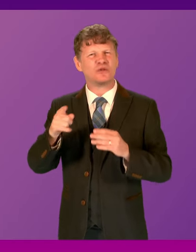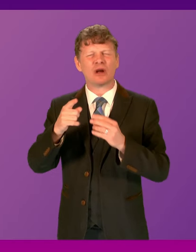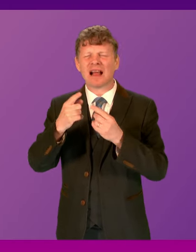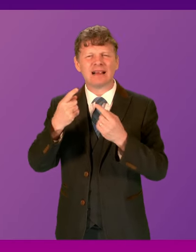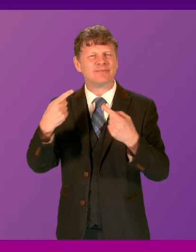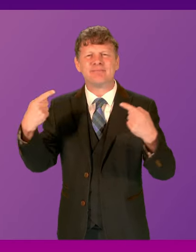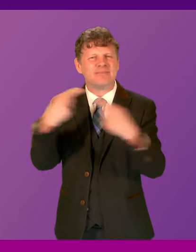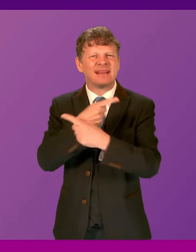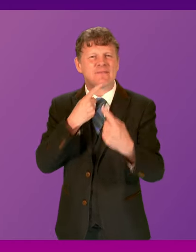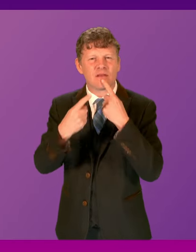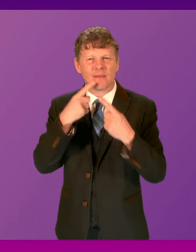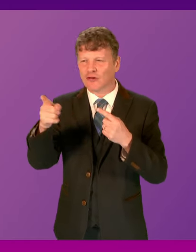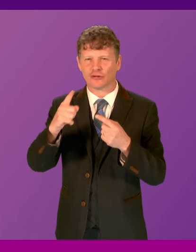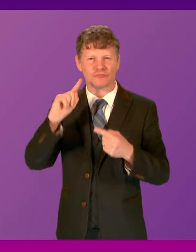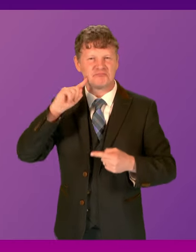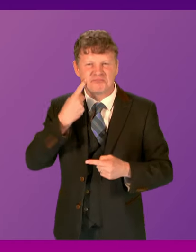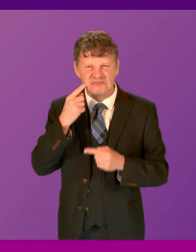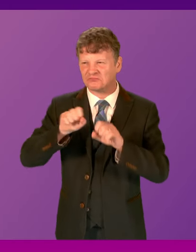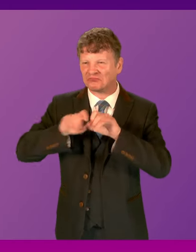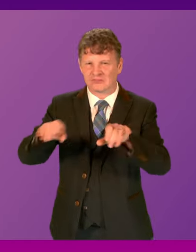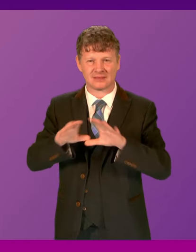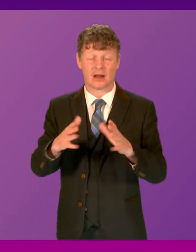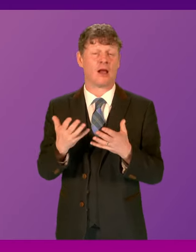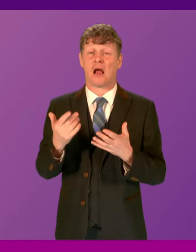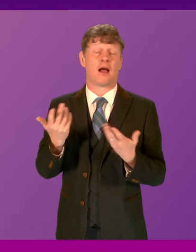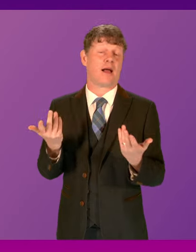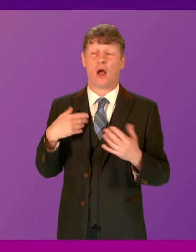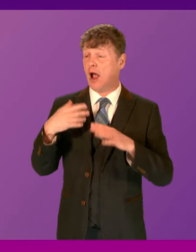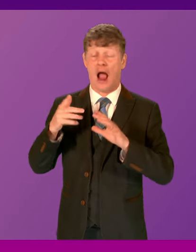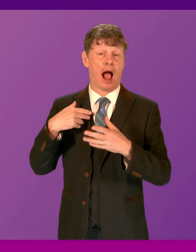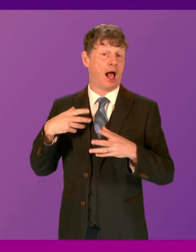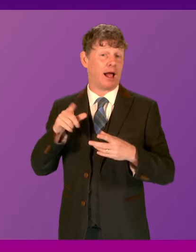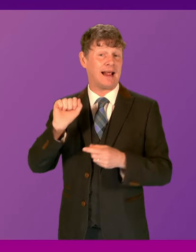I do not even know where to begin. Let us take, point by point, what Douglas Ross has said.